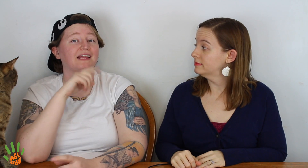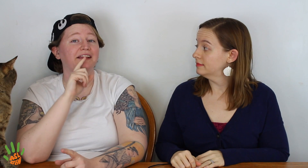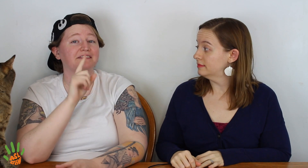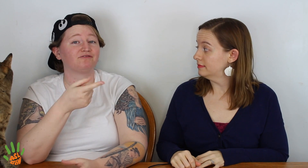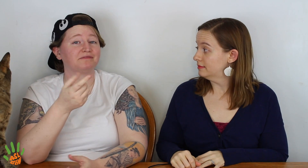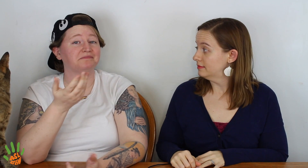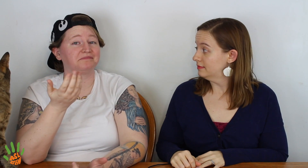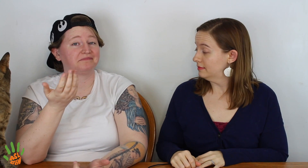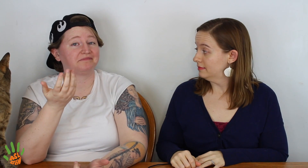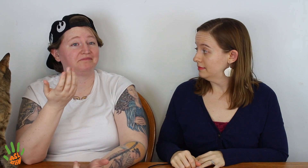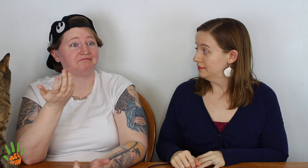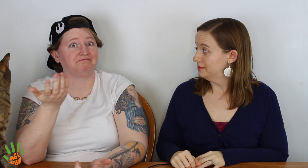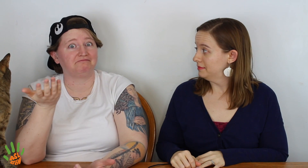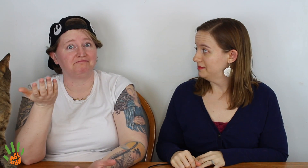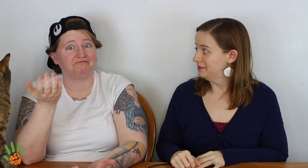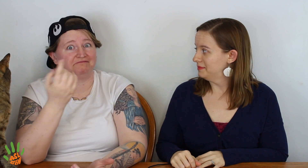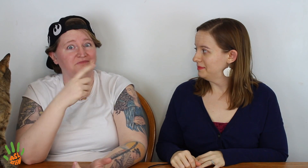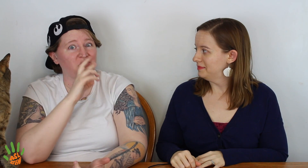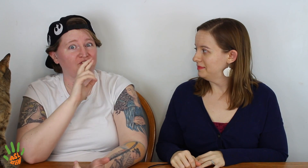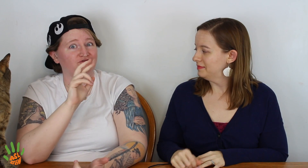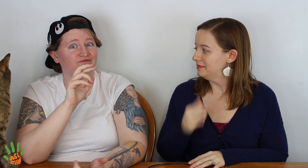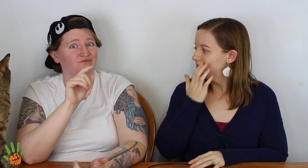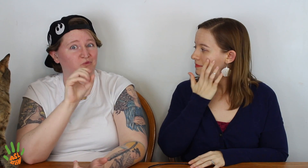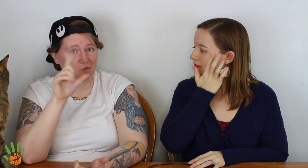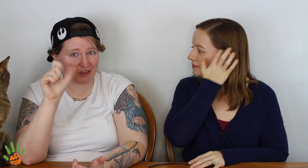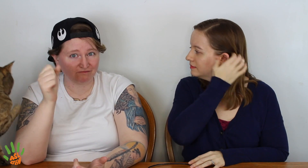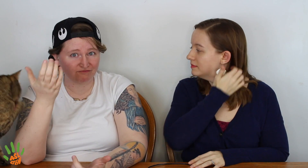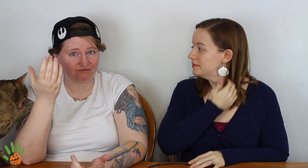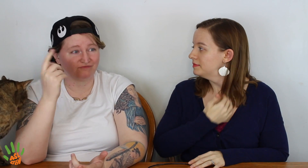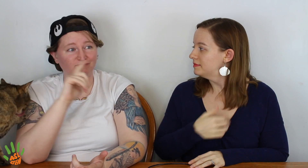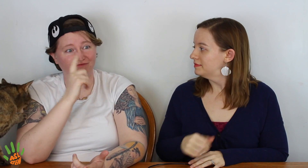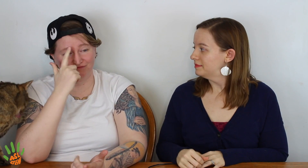My answer is.... they are tools.